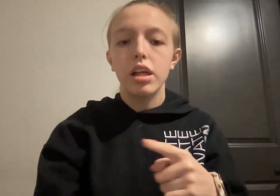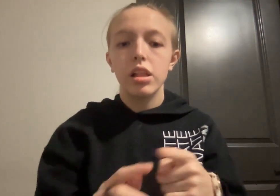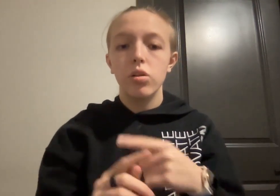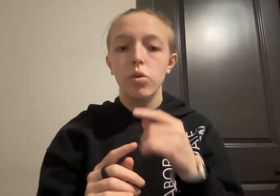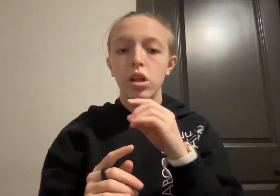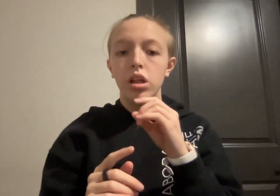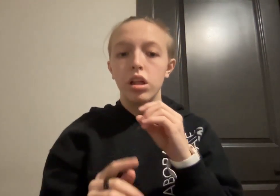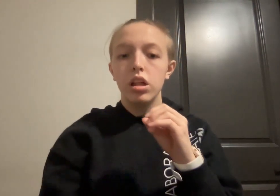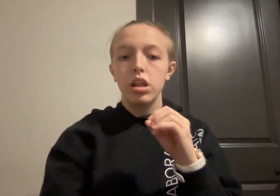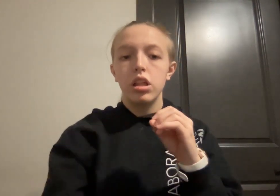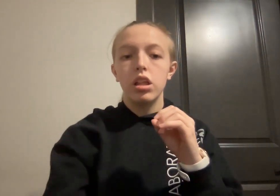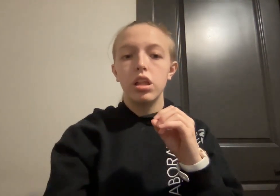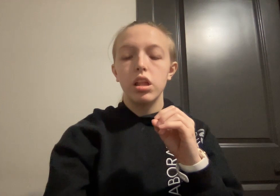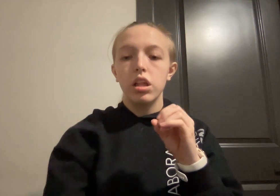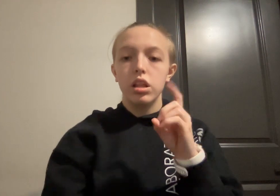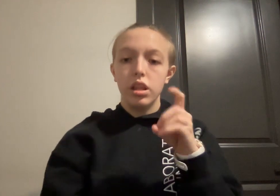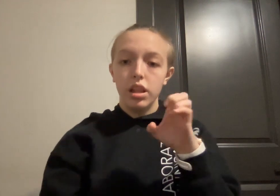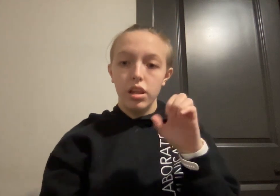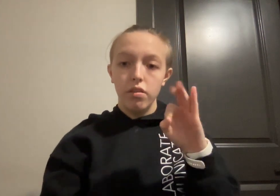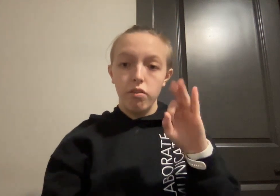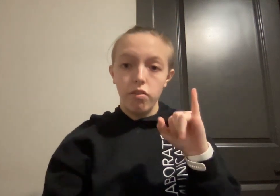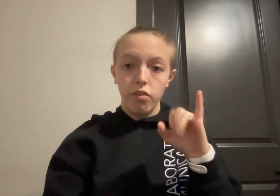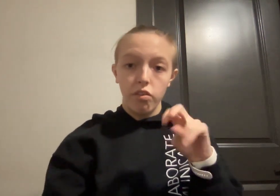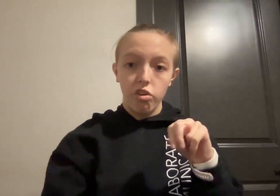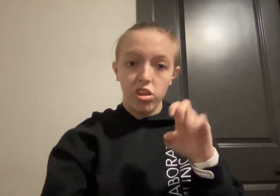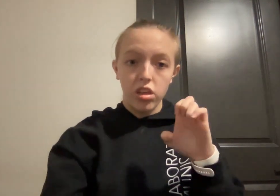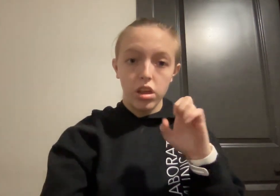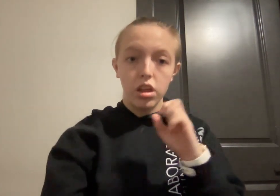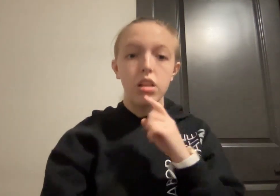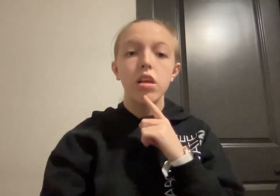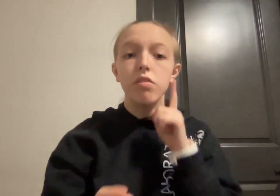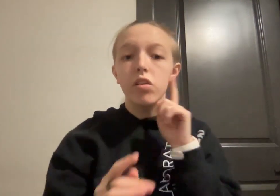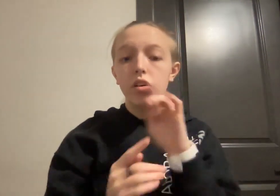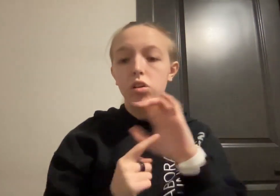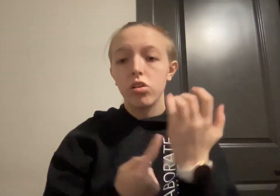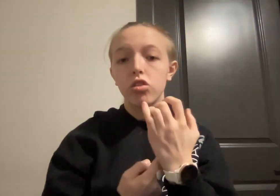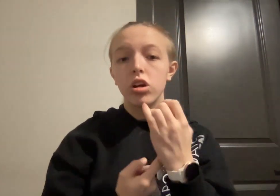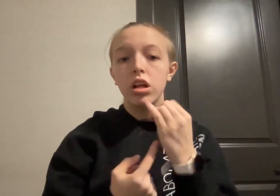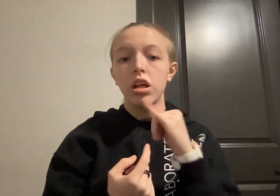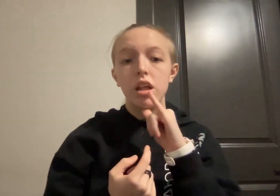to define on deaf culture